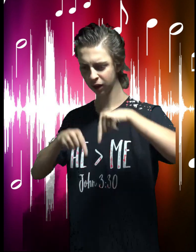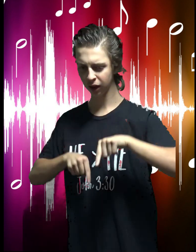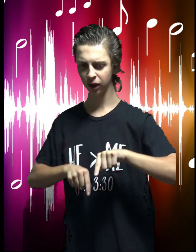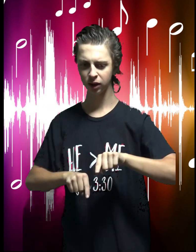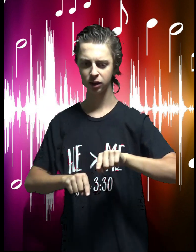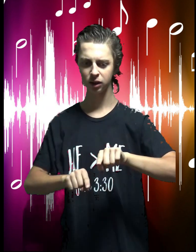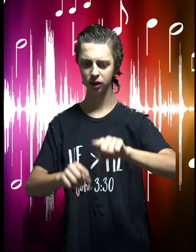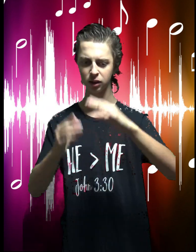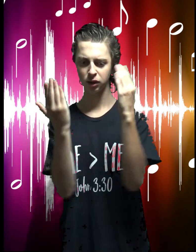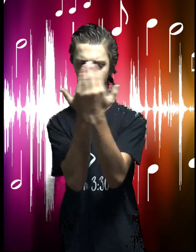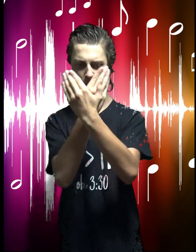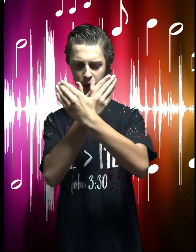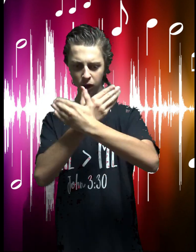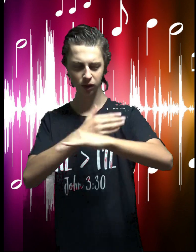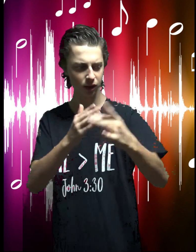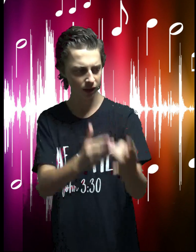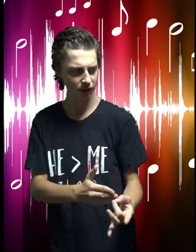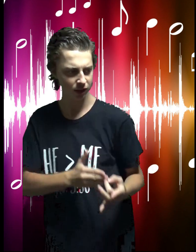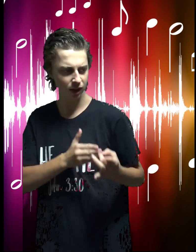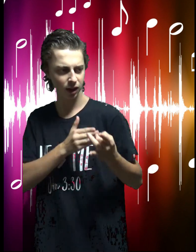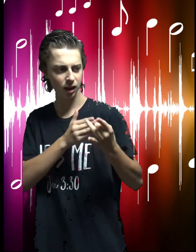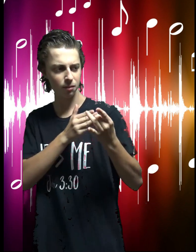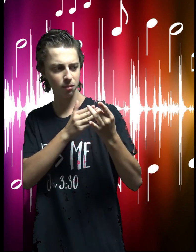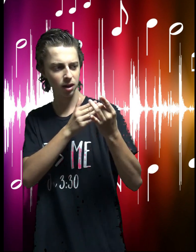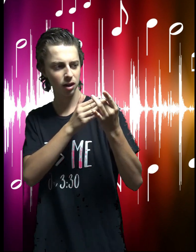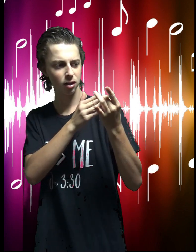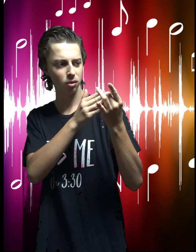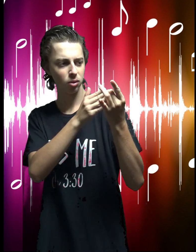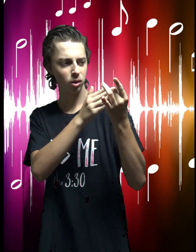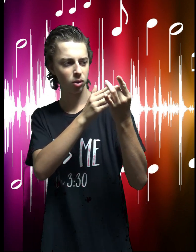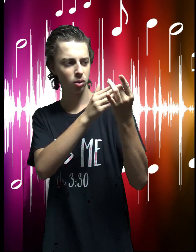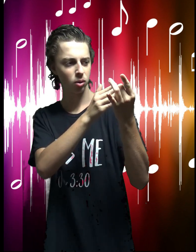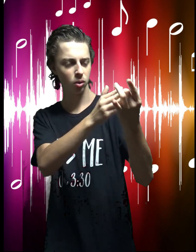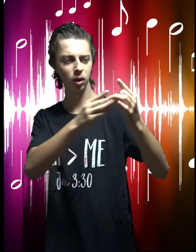In this darkness, lead me through